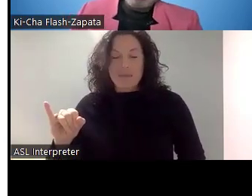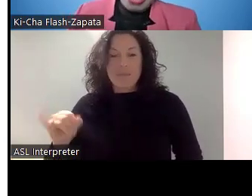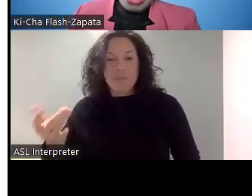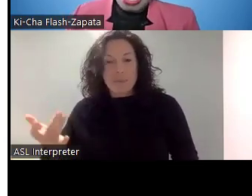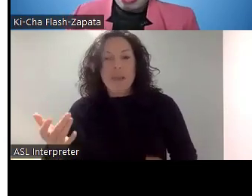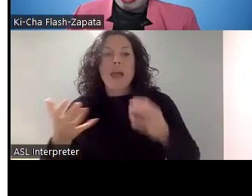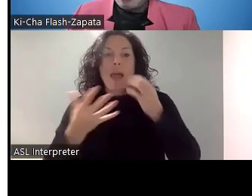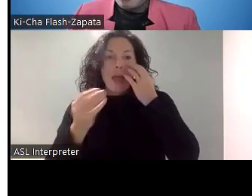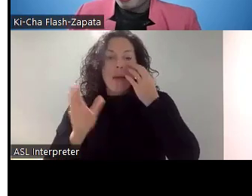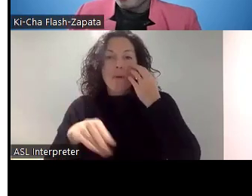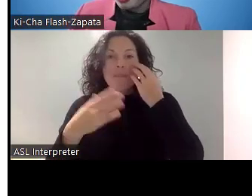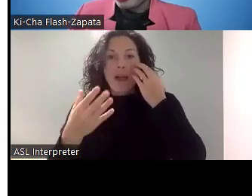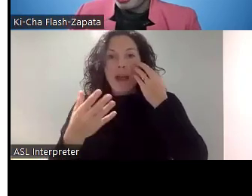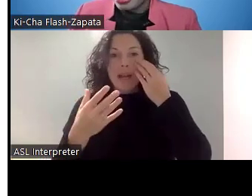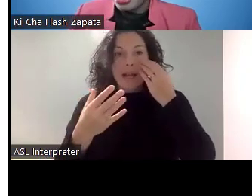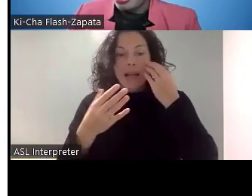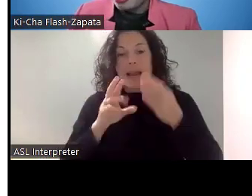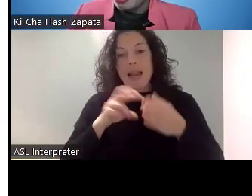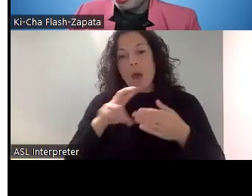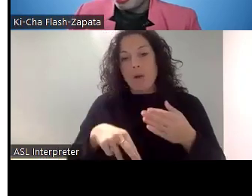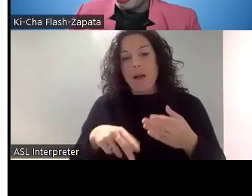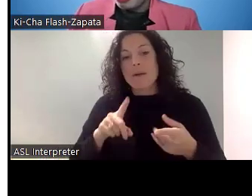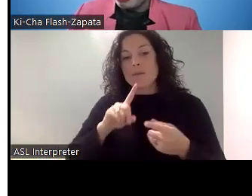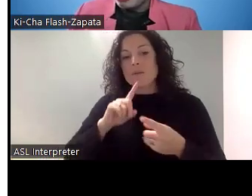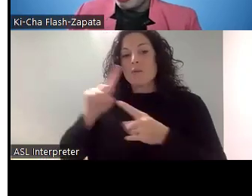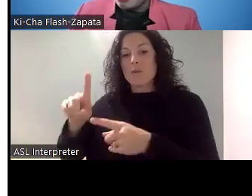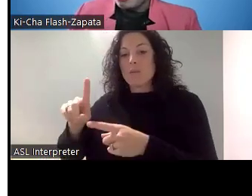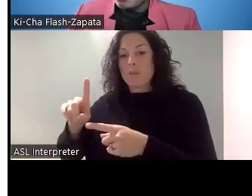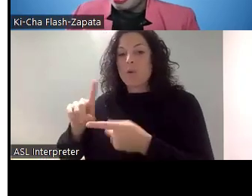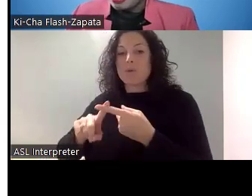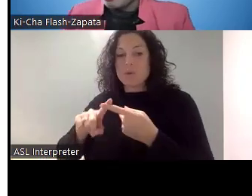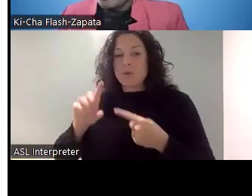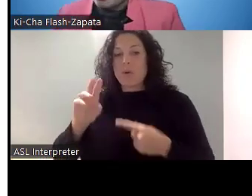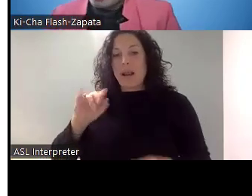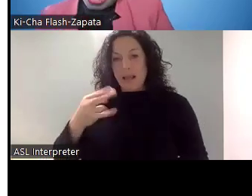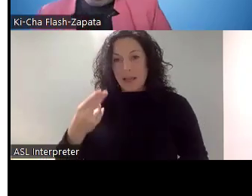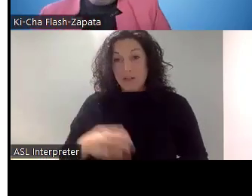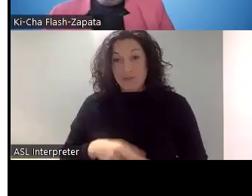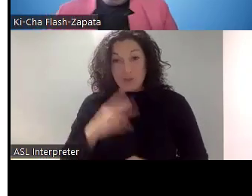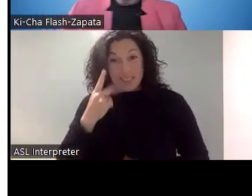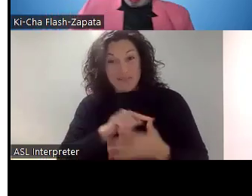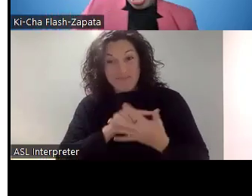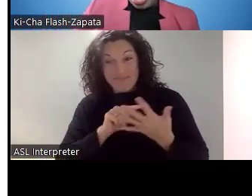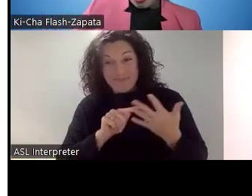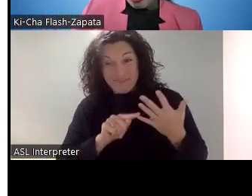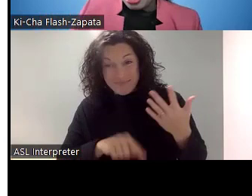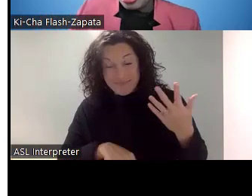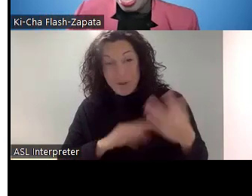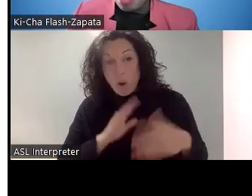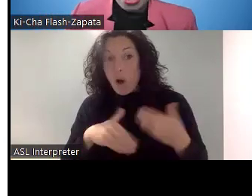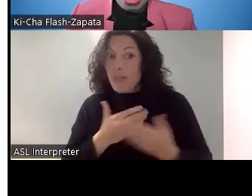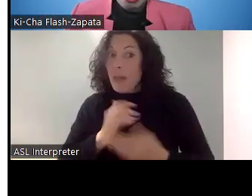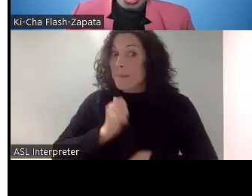and providing the outcome of the report to NIH. So you see all of that based on what happened,